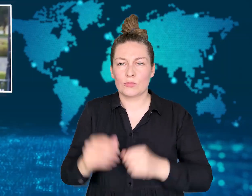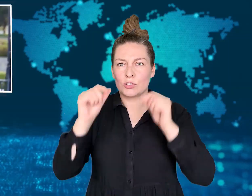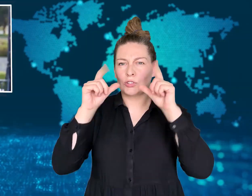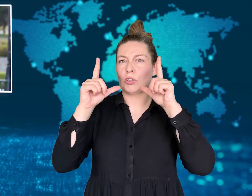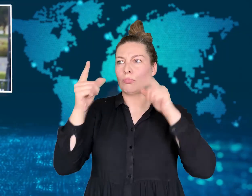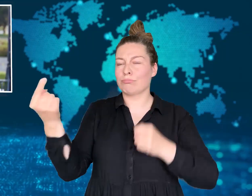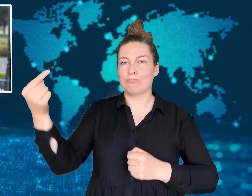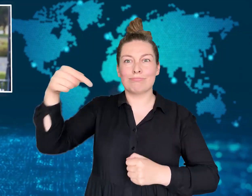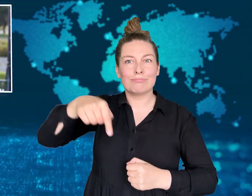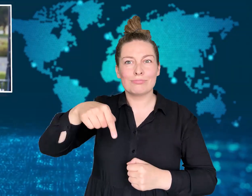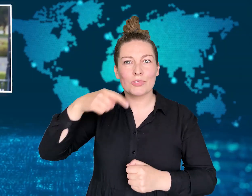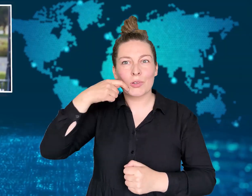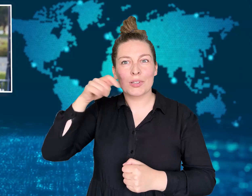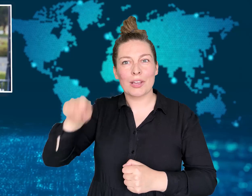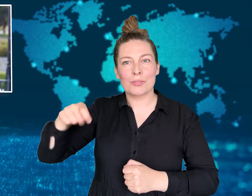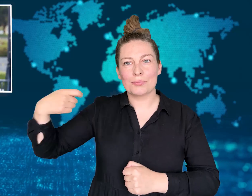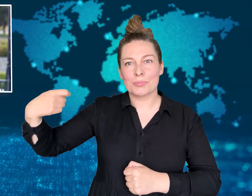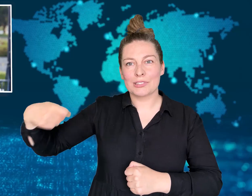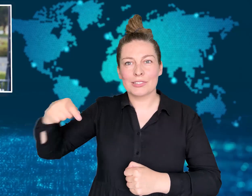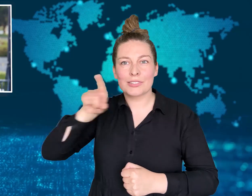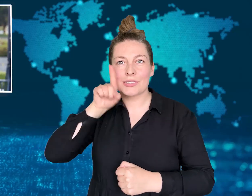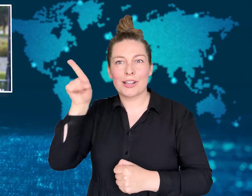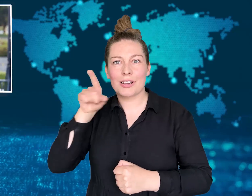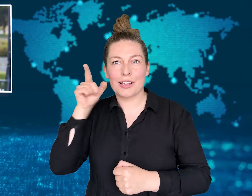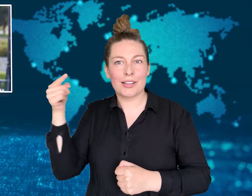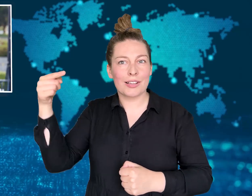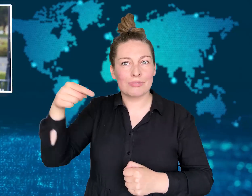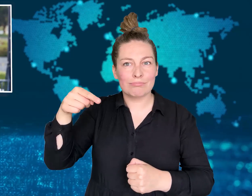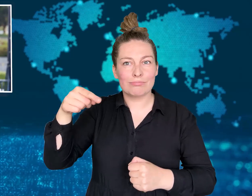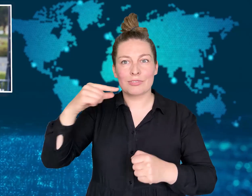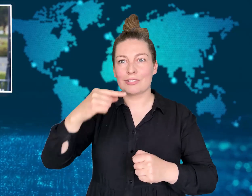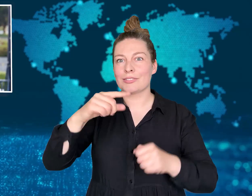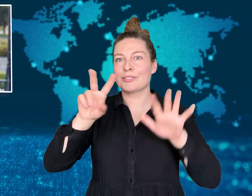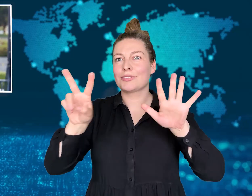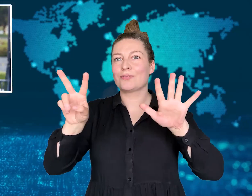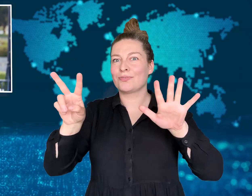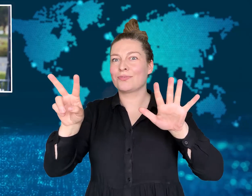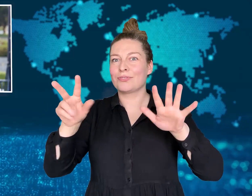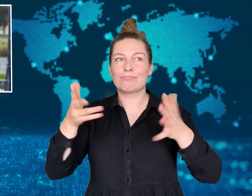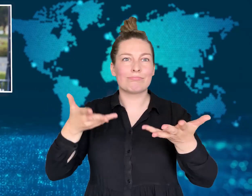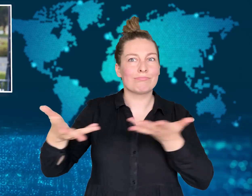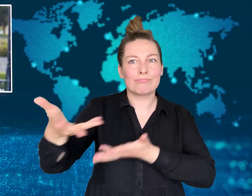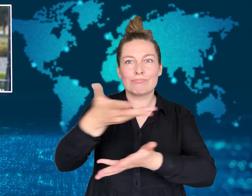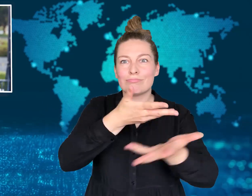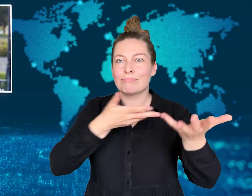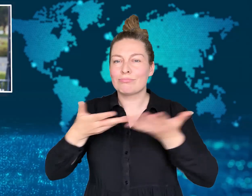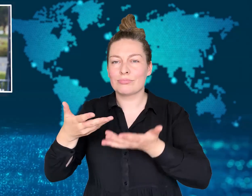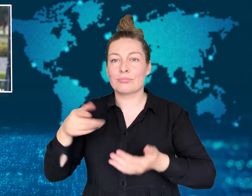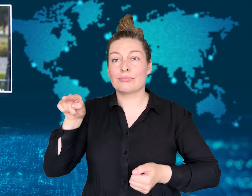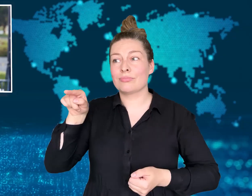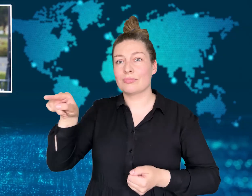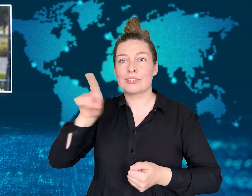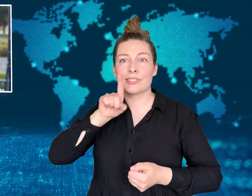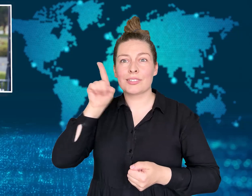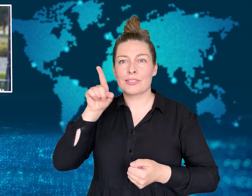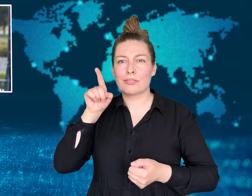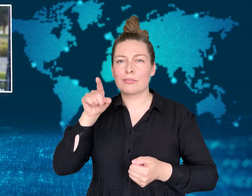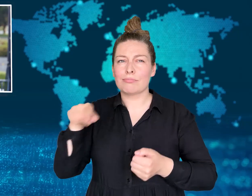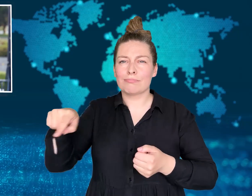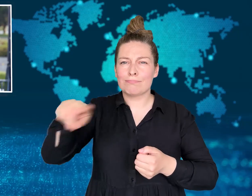Ukraine's President Zelensky made a surprise appearance at the G7 meetings.